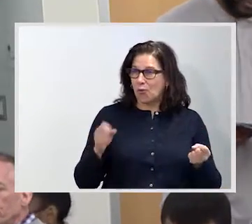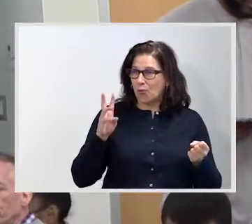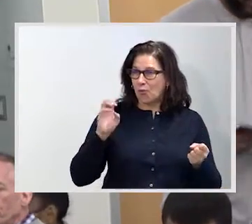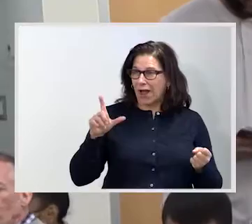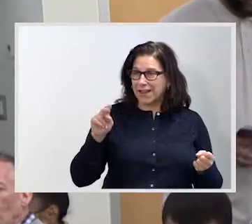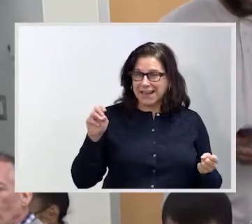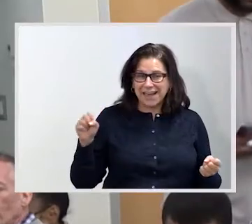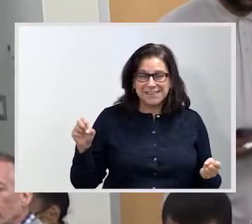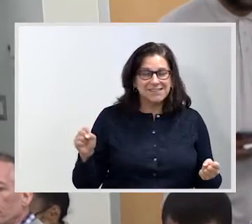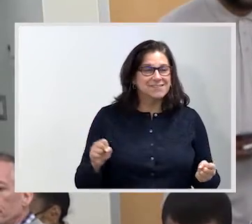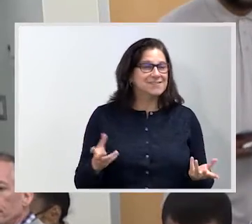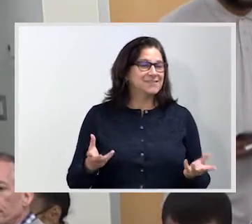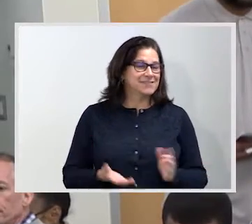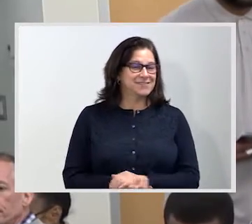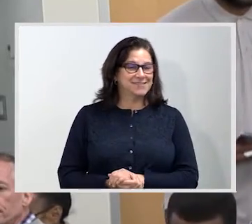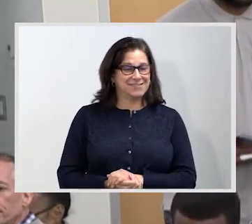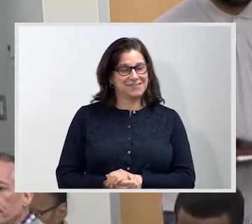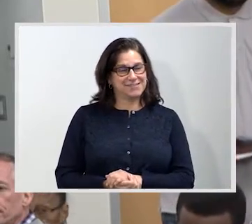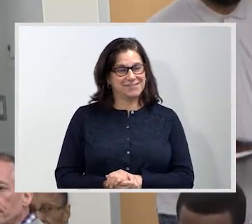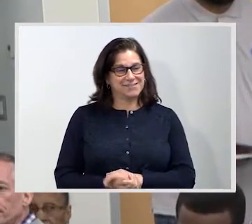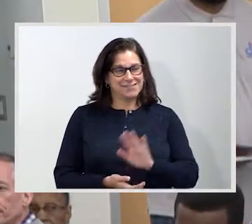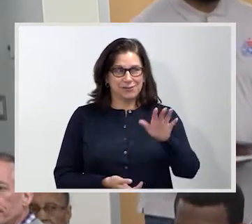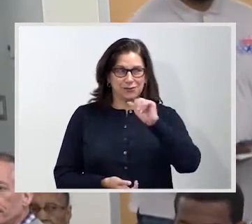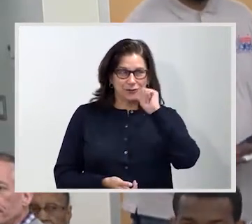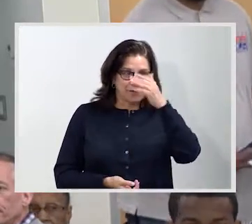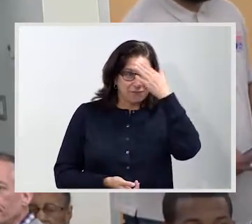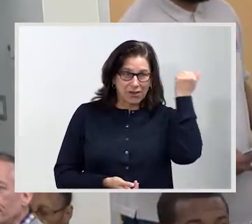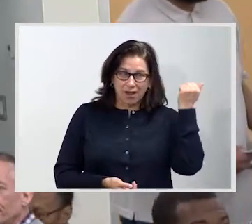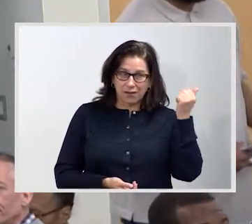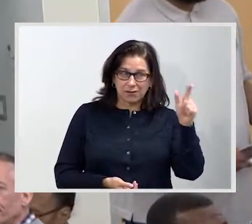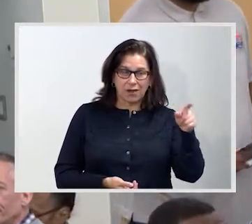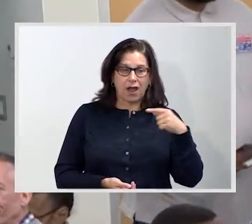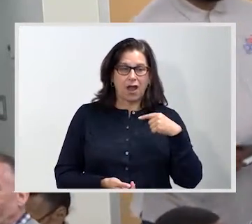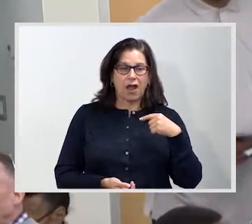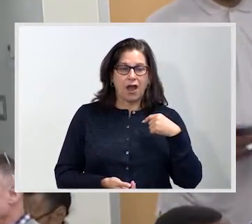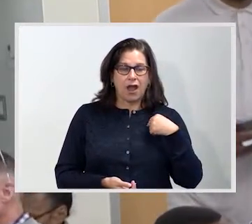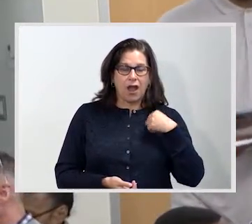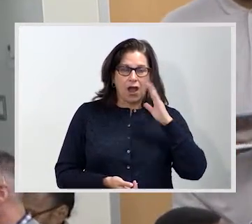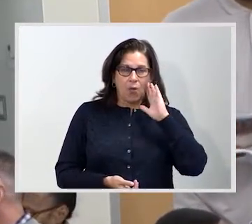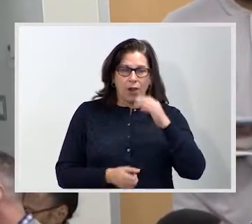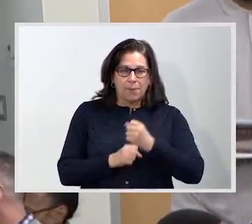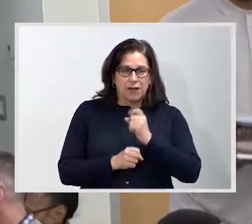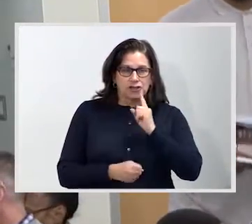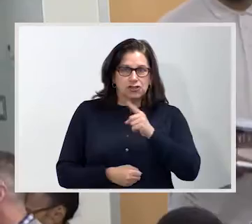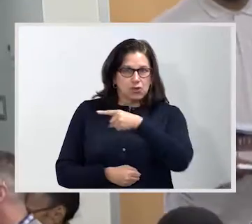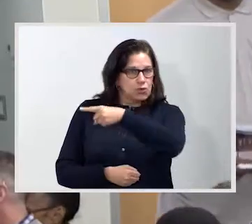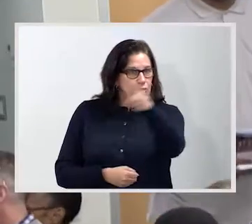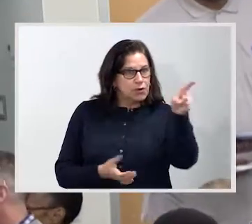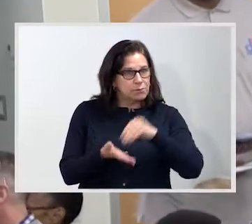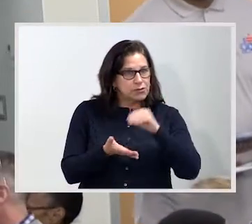SO WITH THAT, DON'T FORGET I'M GOING TO LOOK AND MAKE SURE IT'S 50. I CAN SNEAK UP ON YOU.